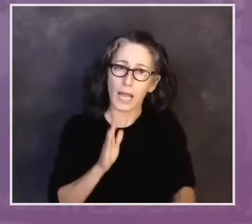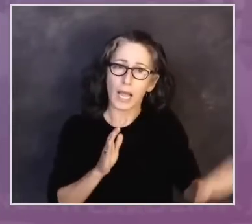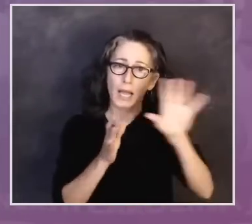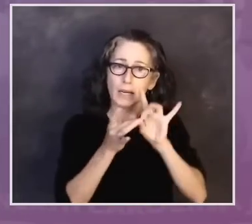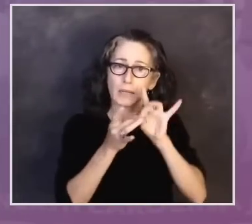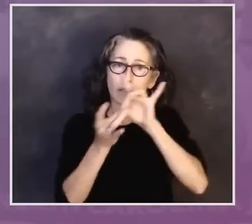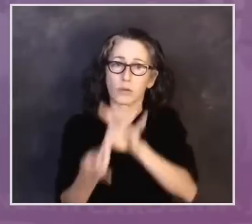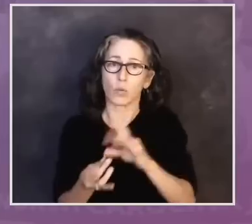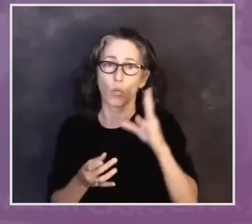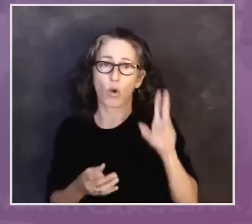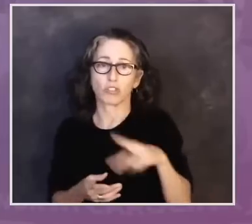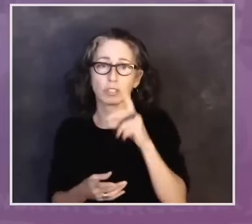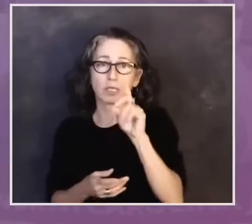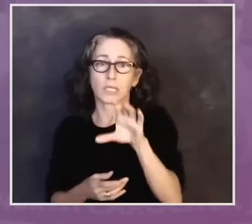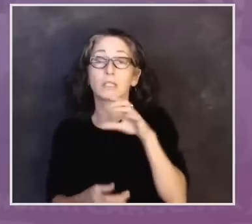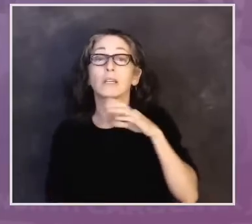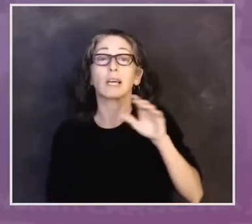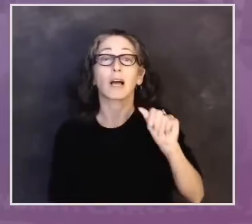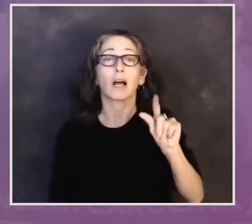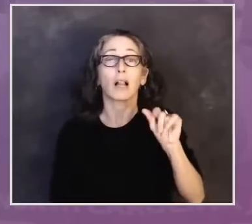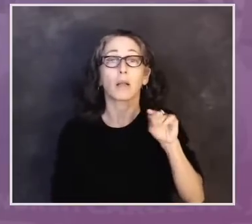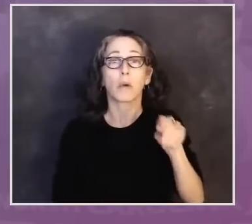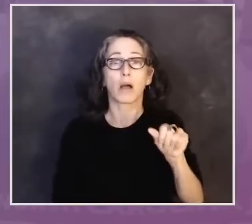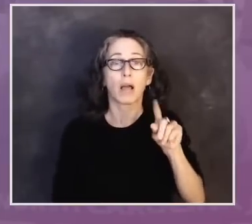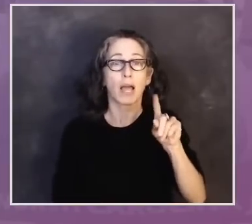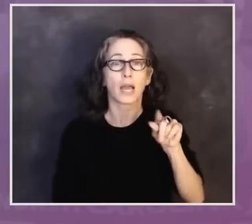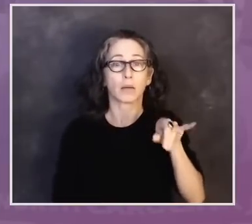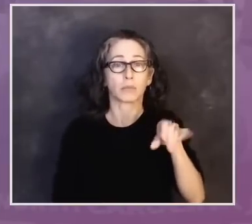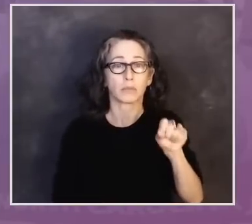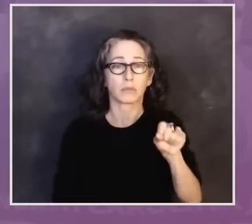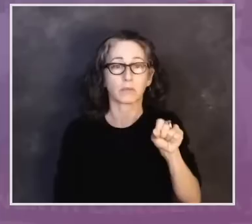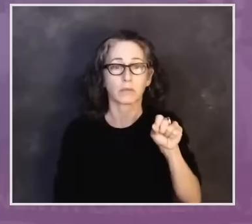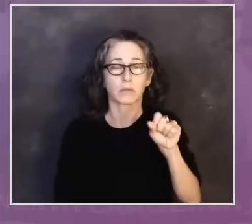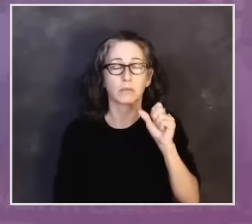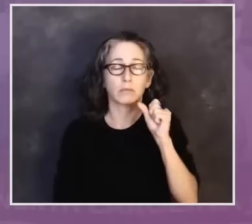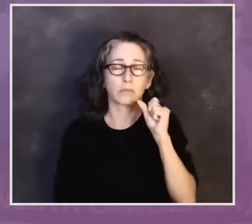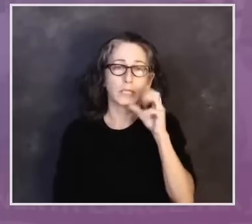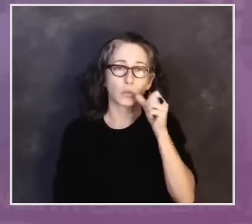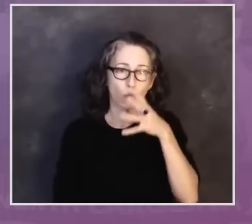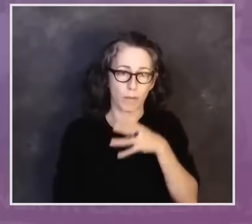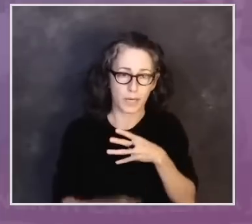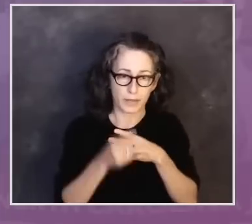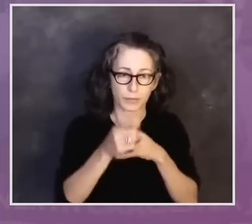CONCERNS OF NORTH CAROLINA NOT ONLY AROUND OUR STATE BUT TO WASHINGTON IS REPRESENTATIVE